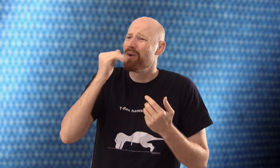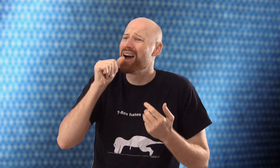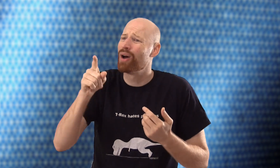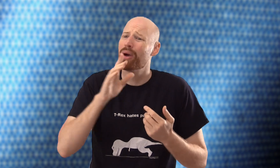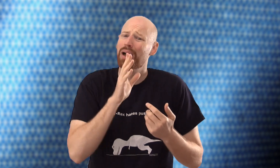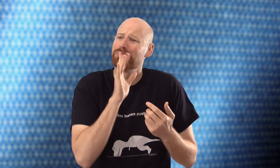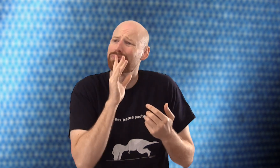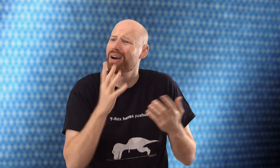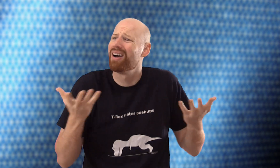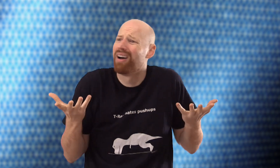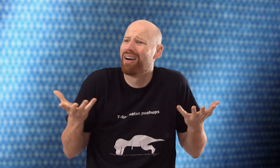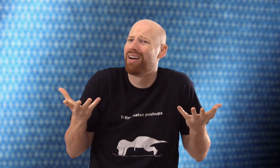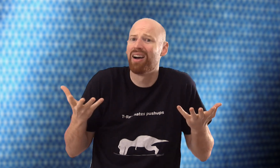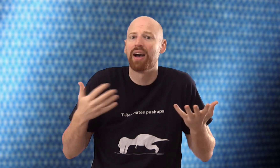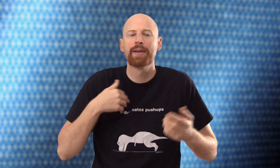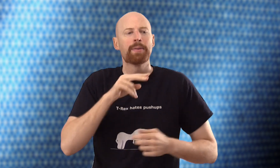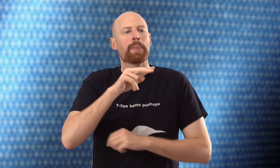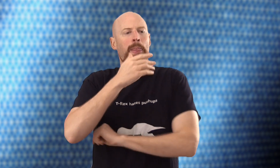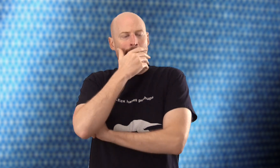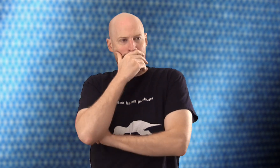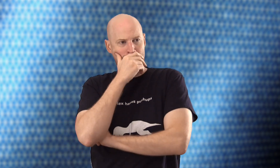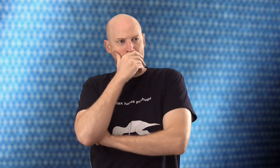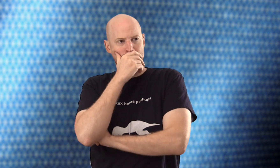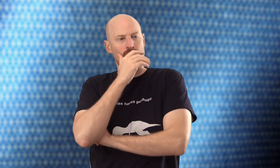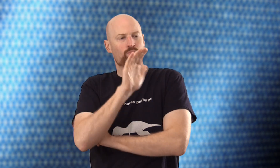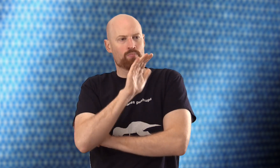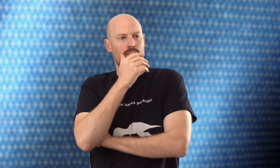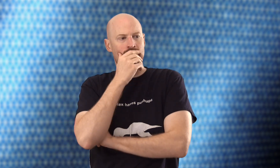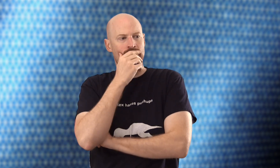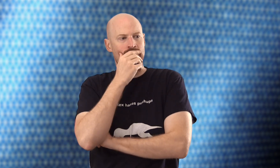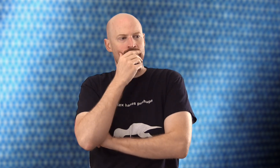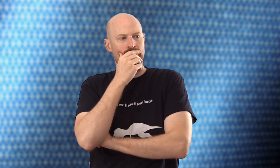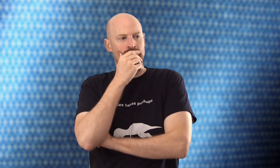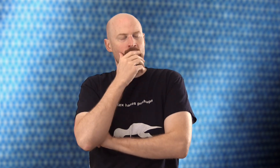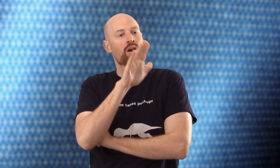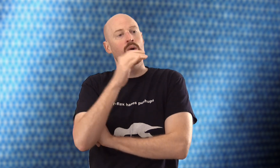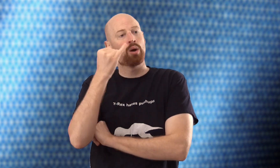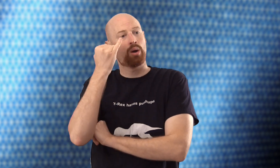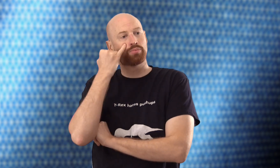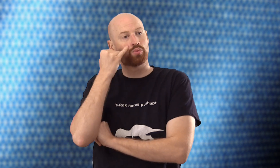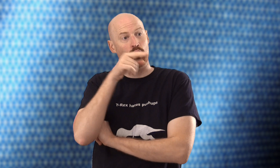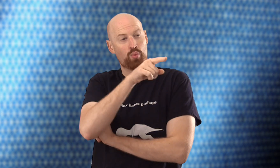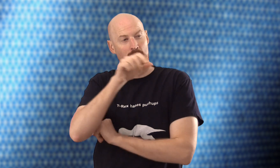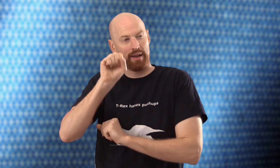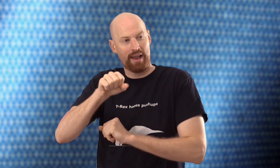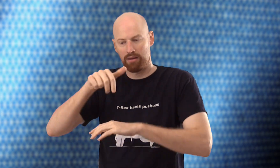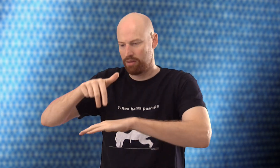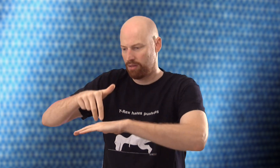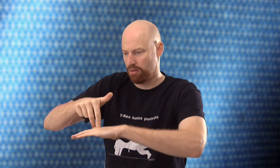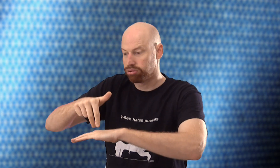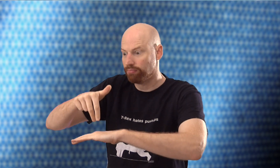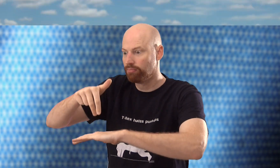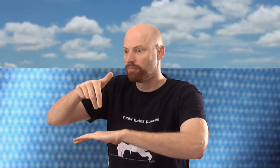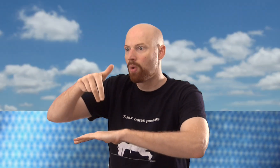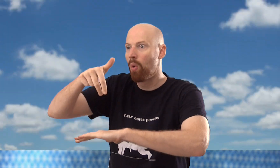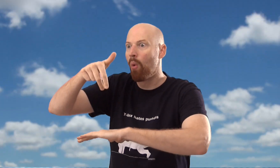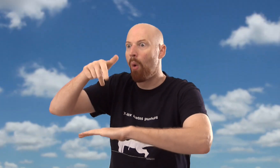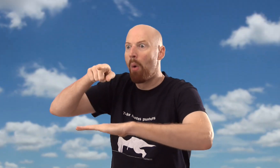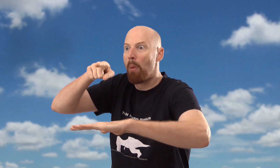frustration of not being able to join in the conversation and asked me why I wouldn't speak. I responded, "Dude - if you